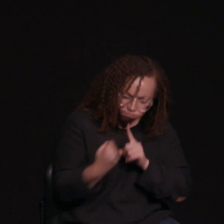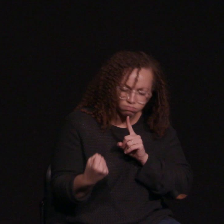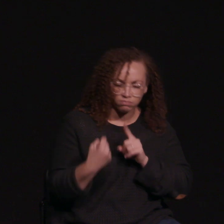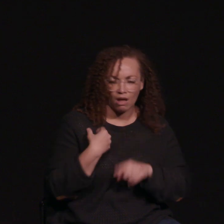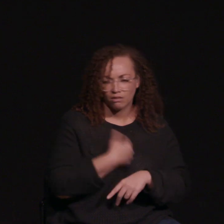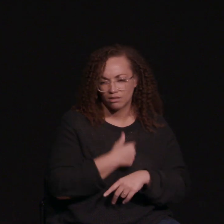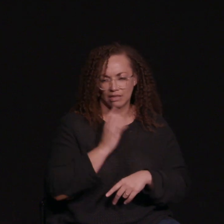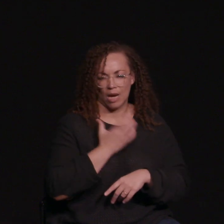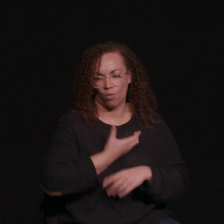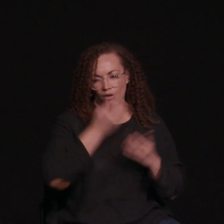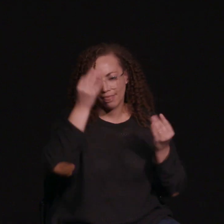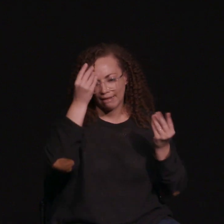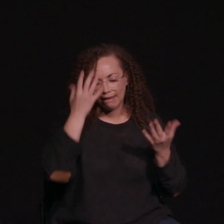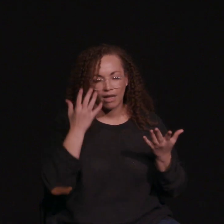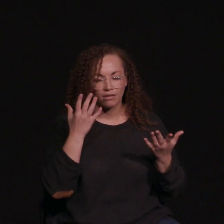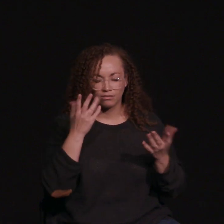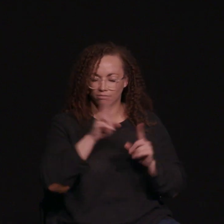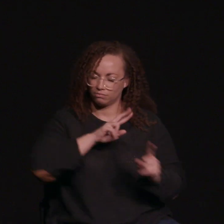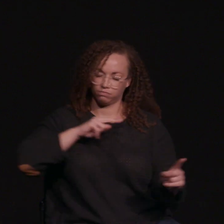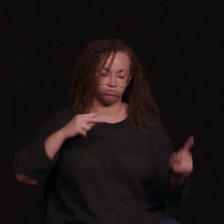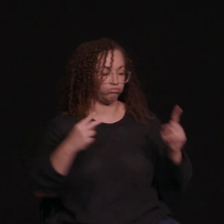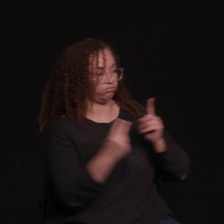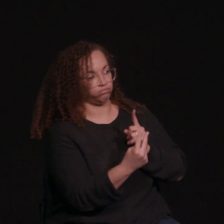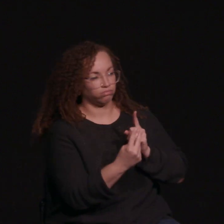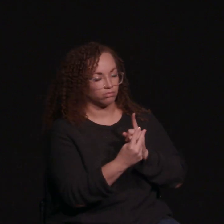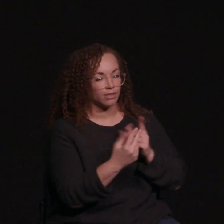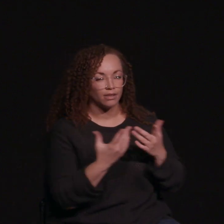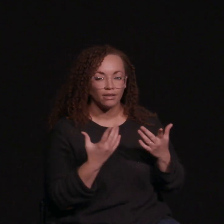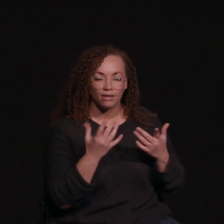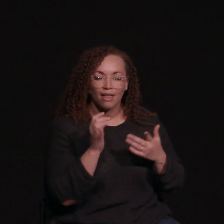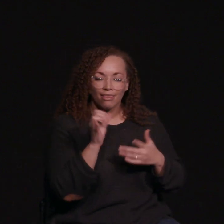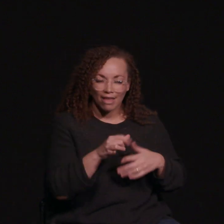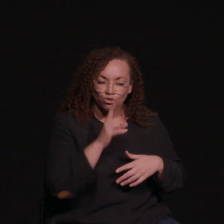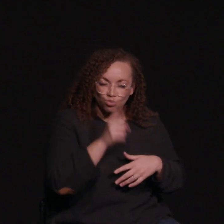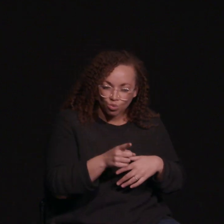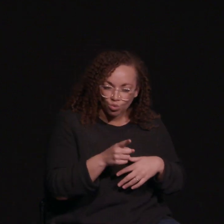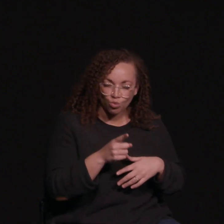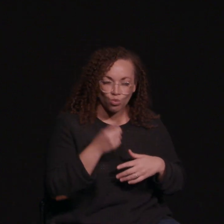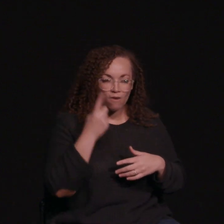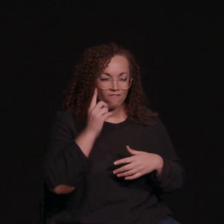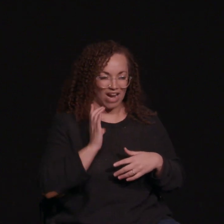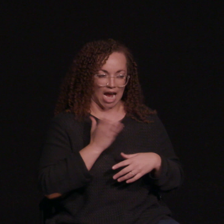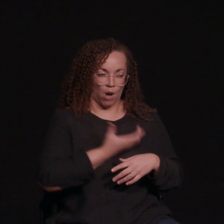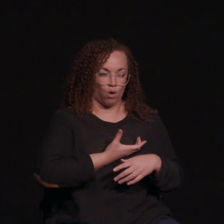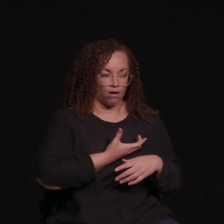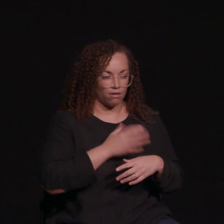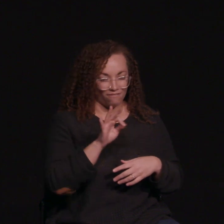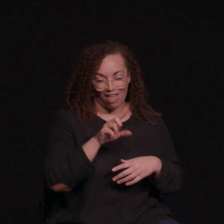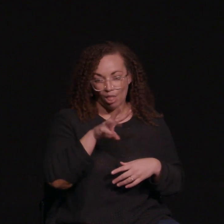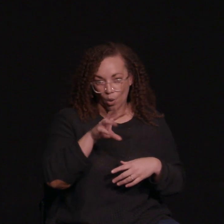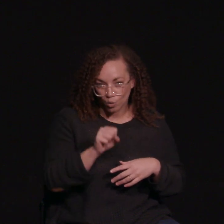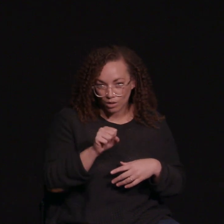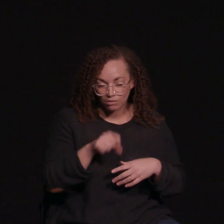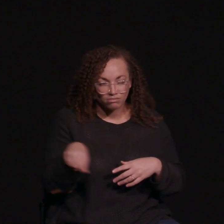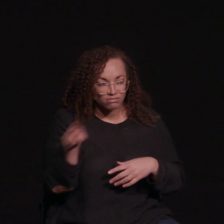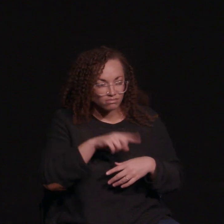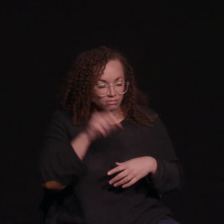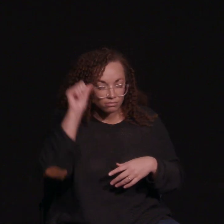And that is true of all of our fellows. The impact you've had on our thinking and our living.